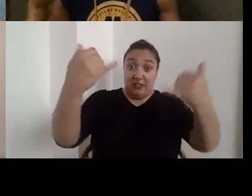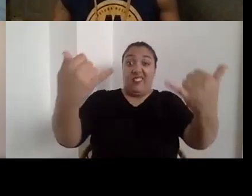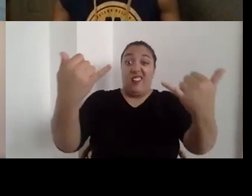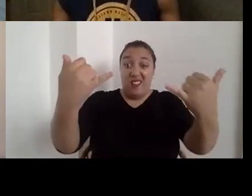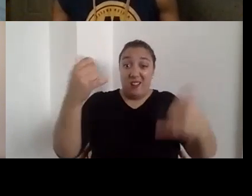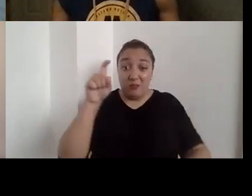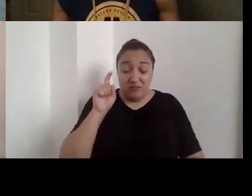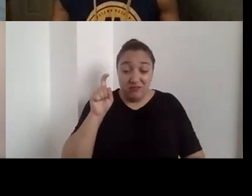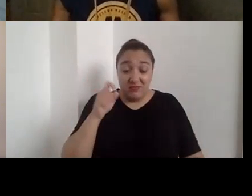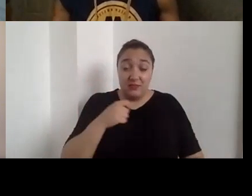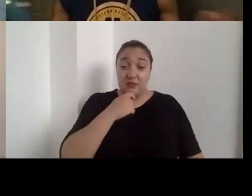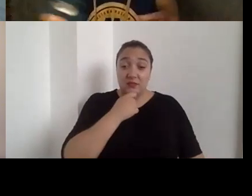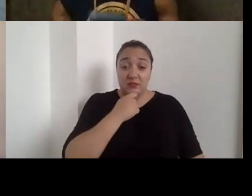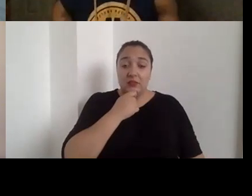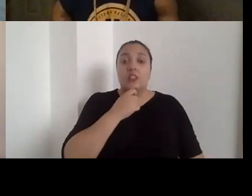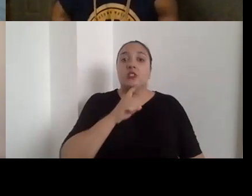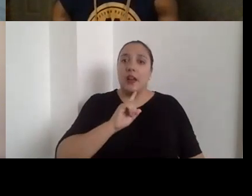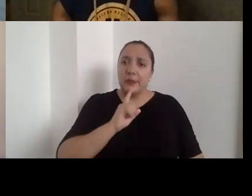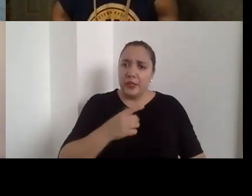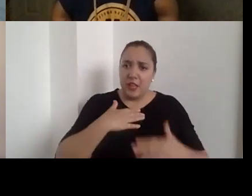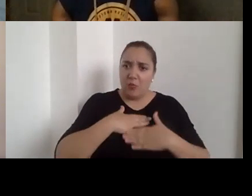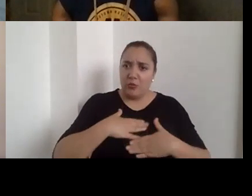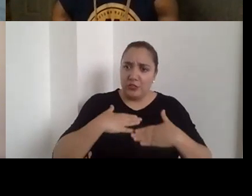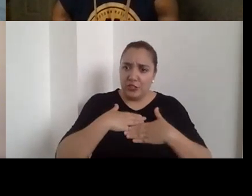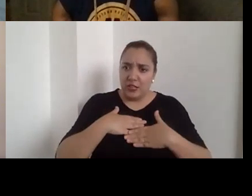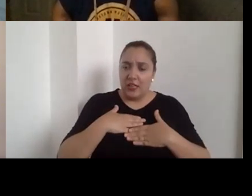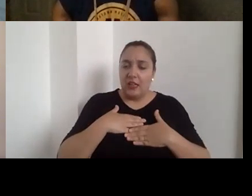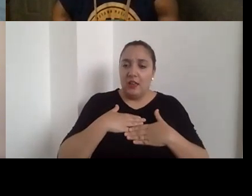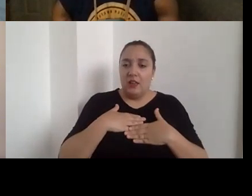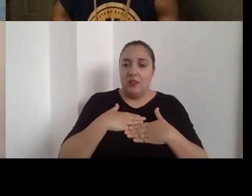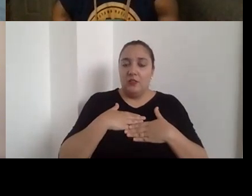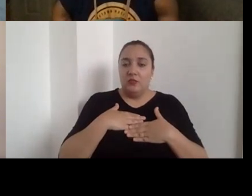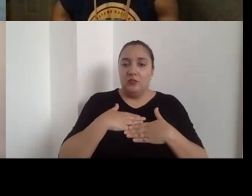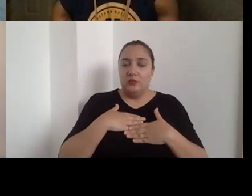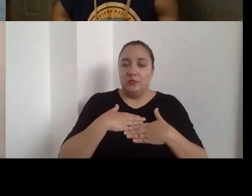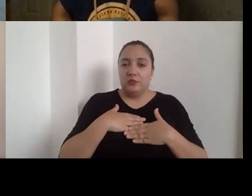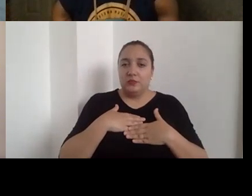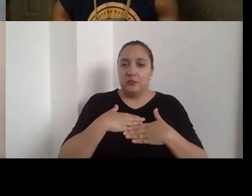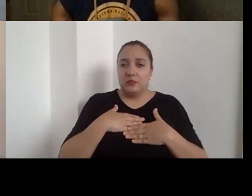really appreciate and this is something that I have been observing and